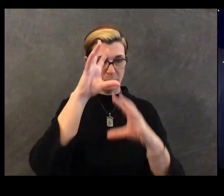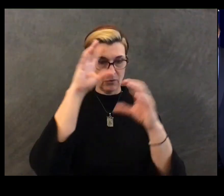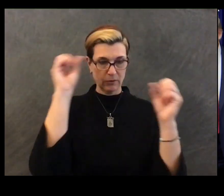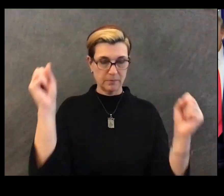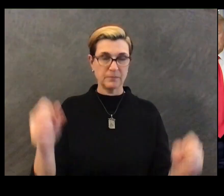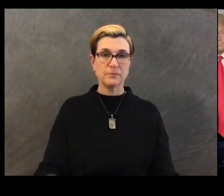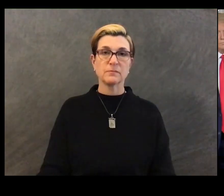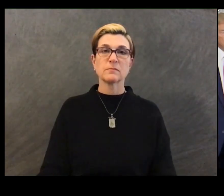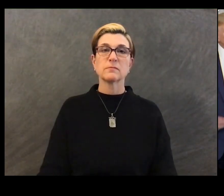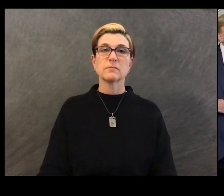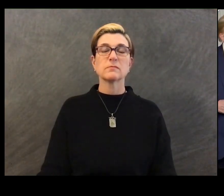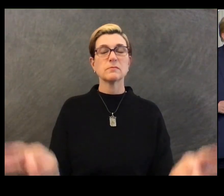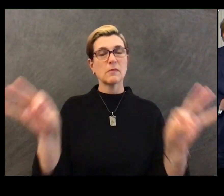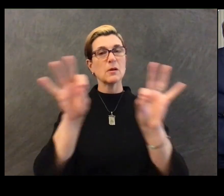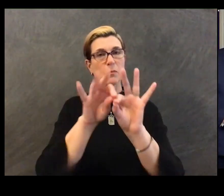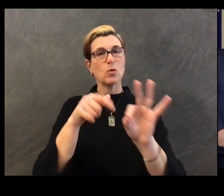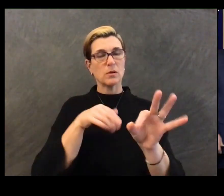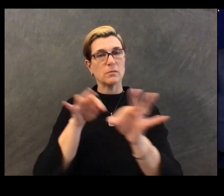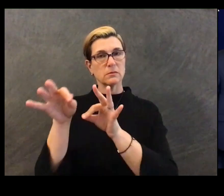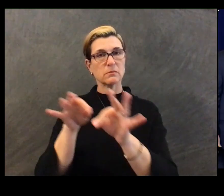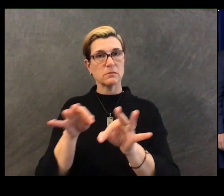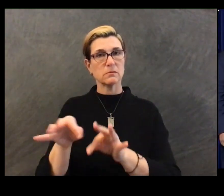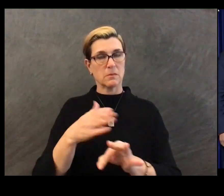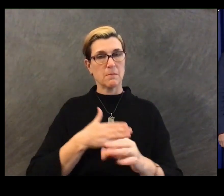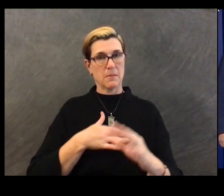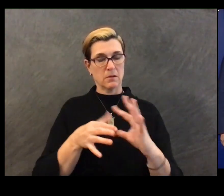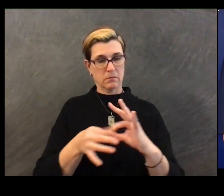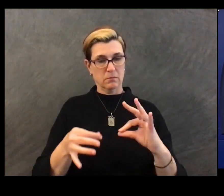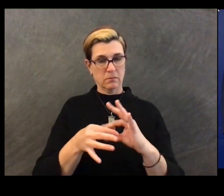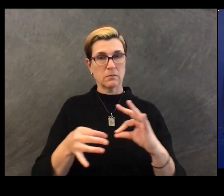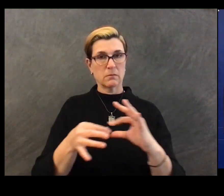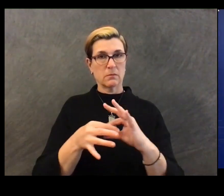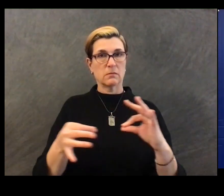to clarify this as we build the confidence of the American people when I